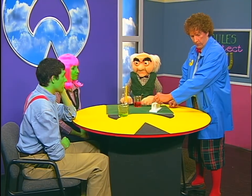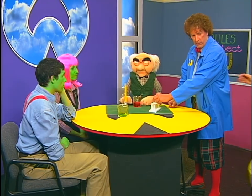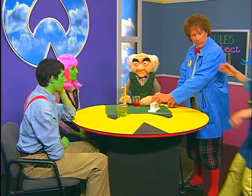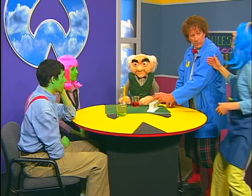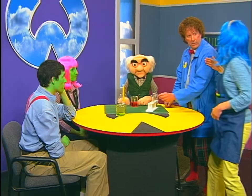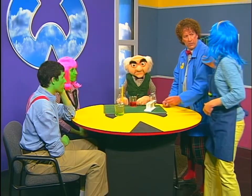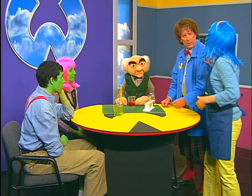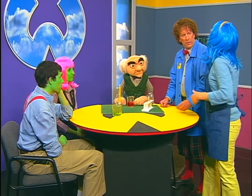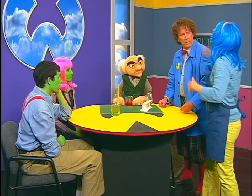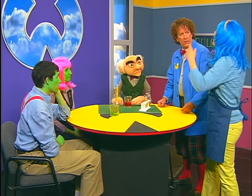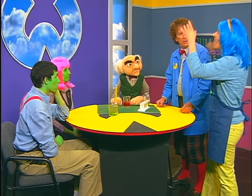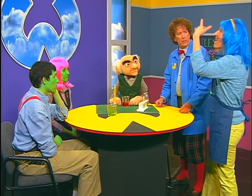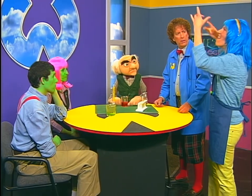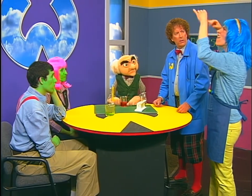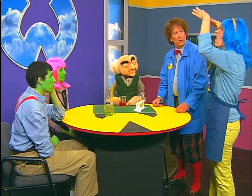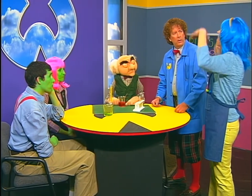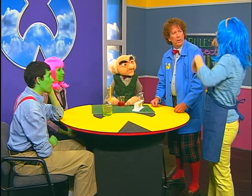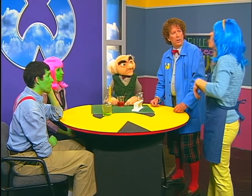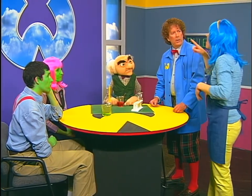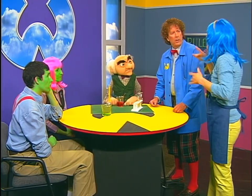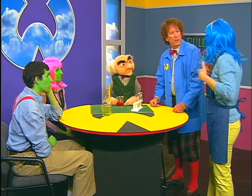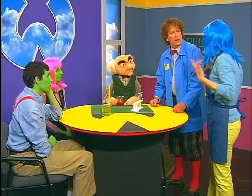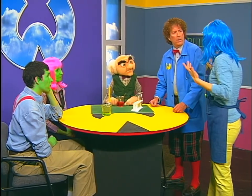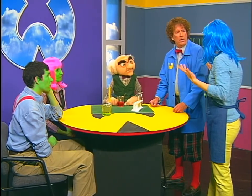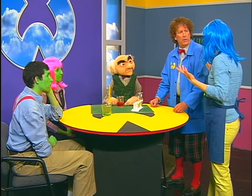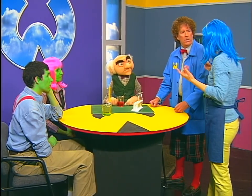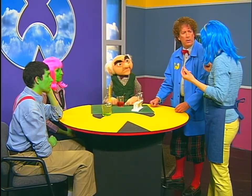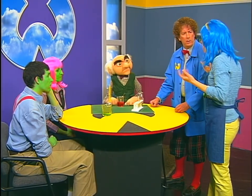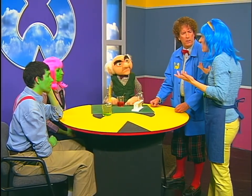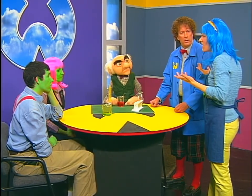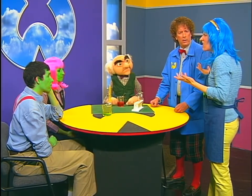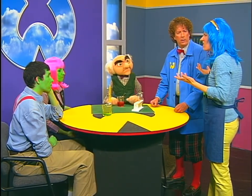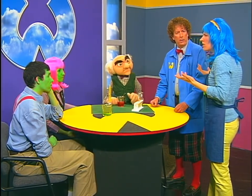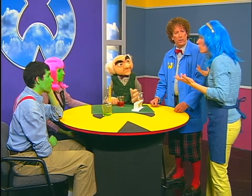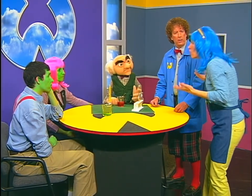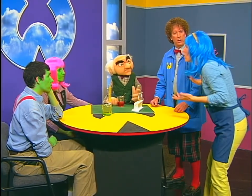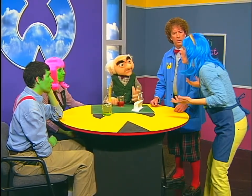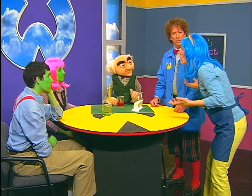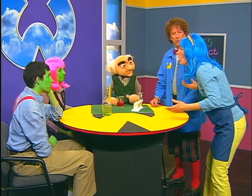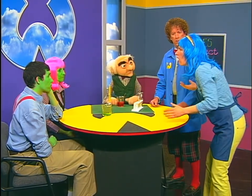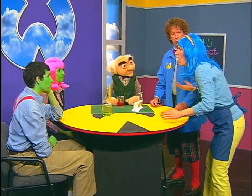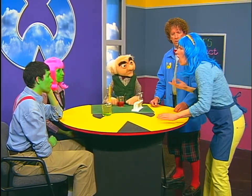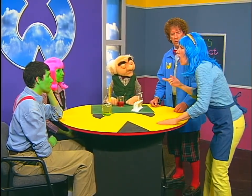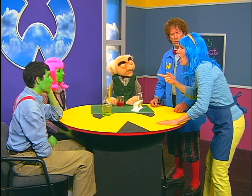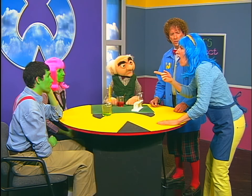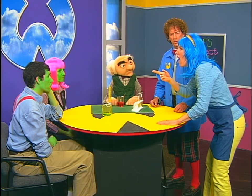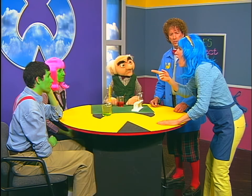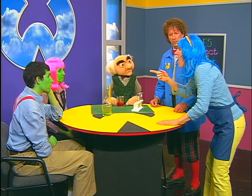HONESTY, HONESTY IS IMPORTANT, HONESTY, HONESTY EVERY DAY, GOD WANTS YOU TO FOLLOW HIM,